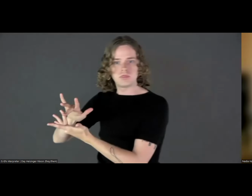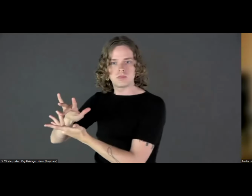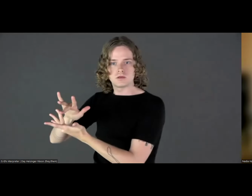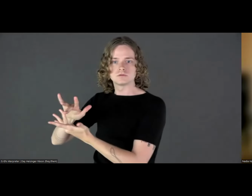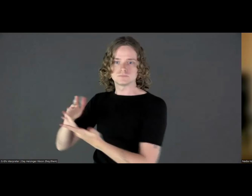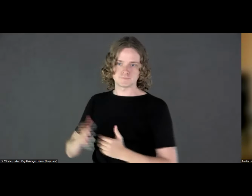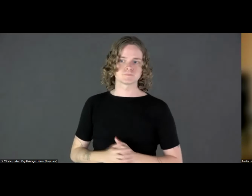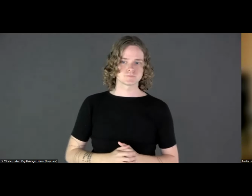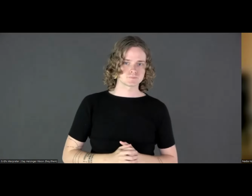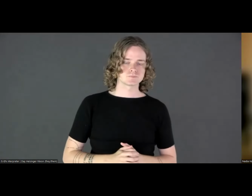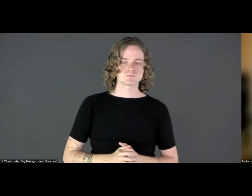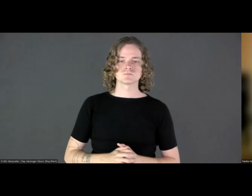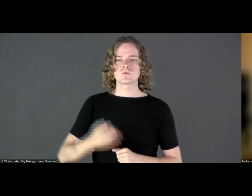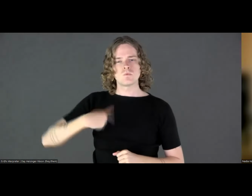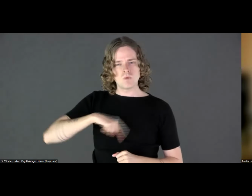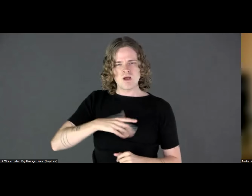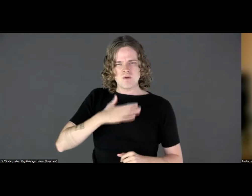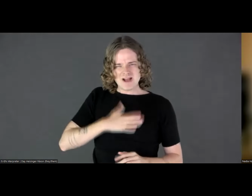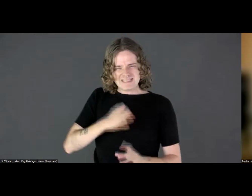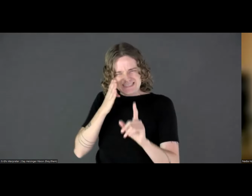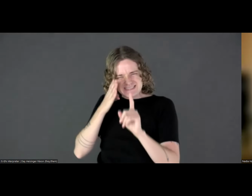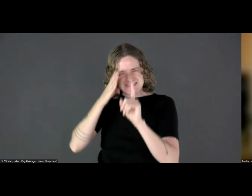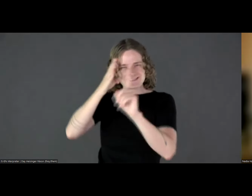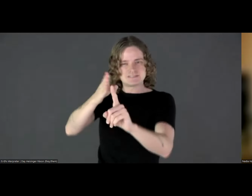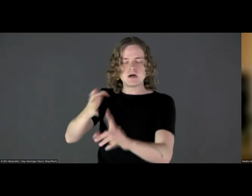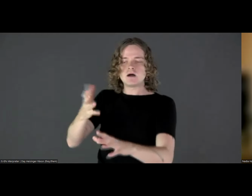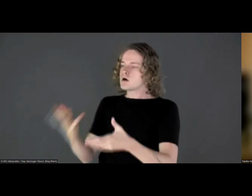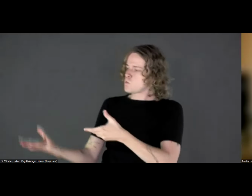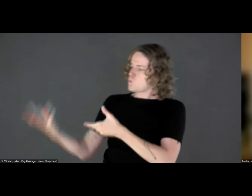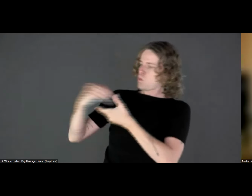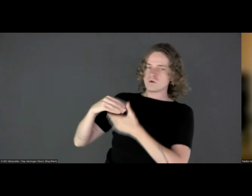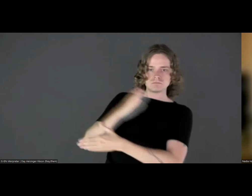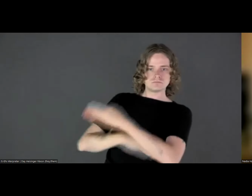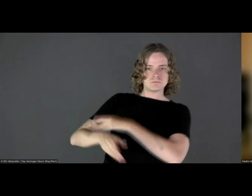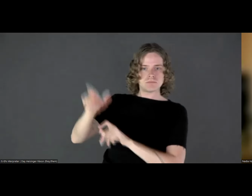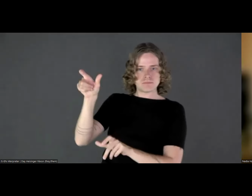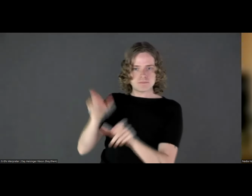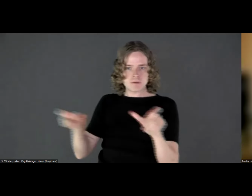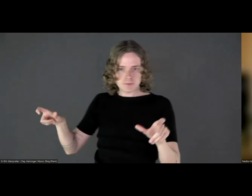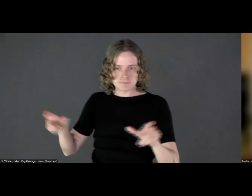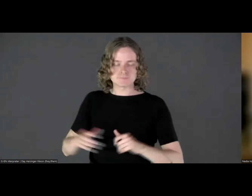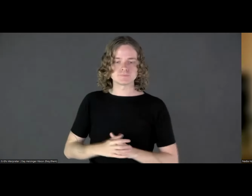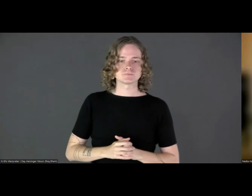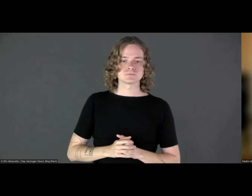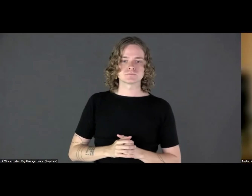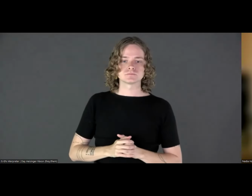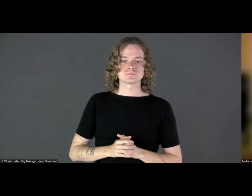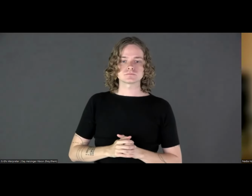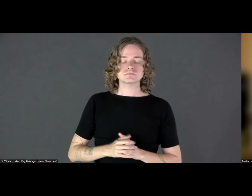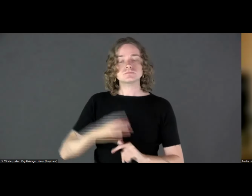be inclusive. To access inclusion funding for recruitment of staff and long term governance